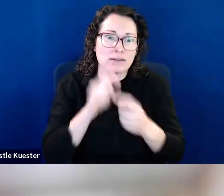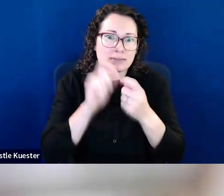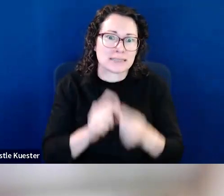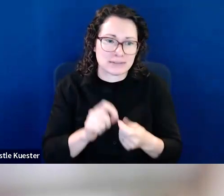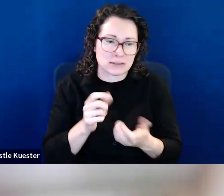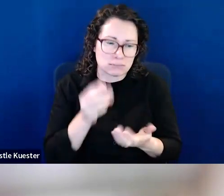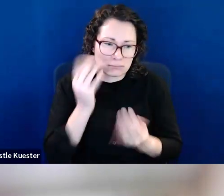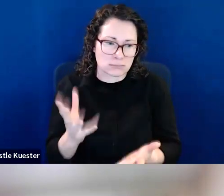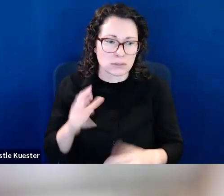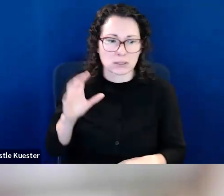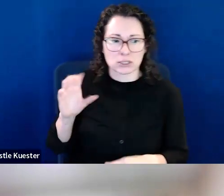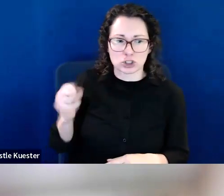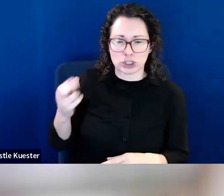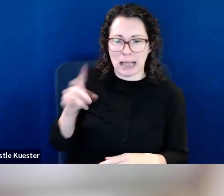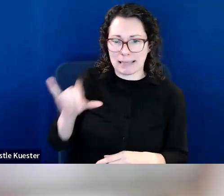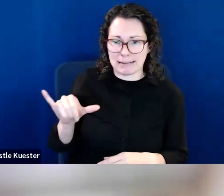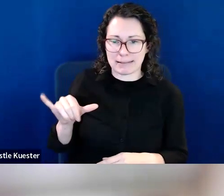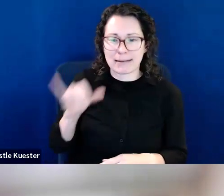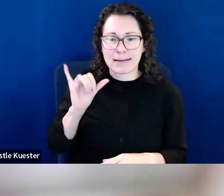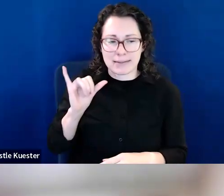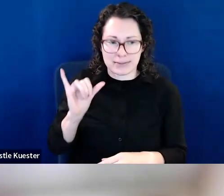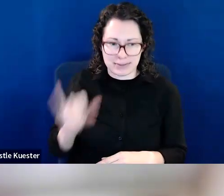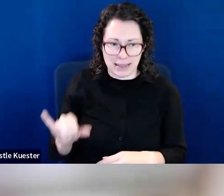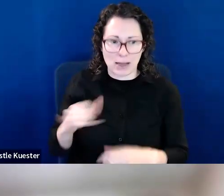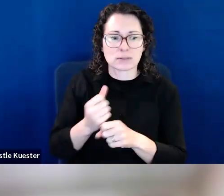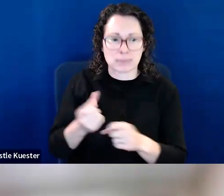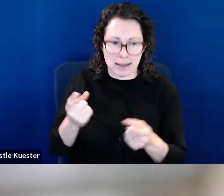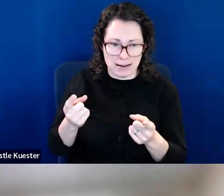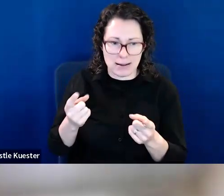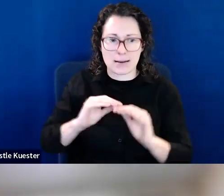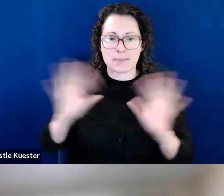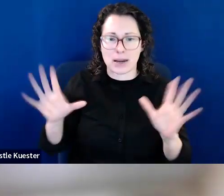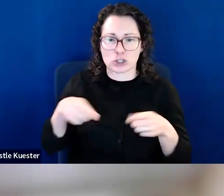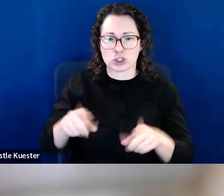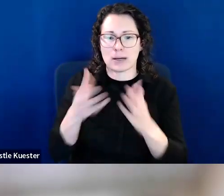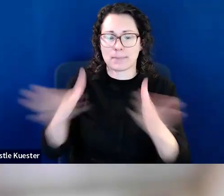I I want to I that visibility was made apparent at the the public meetings that I participated in,